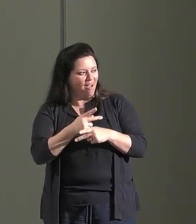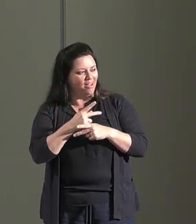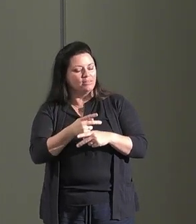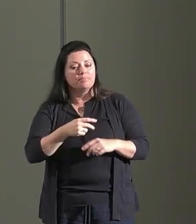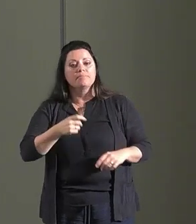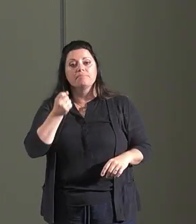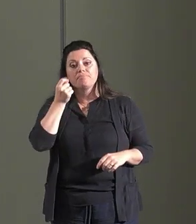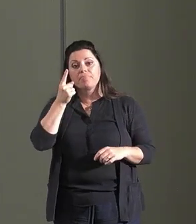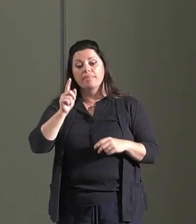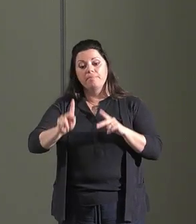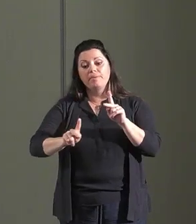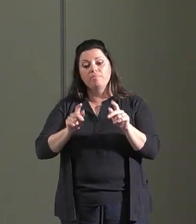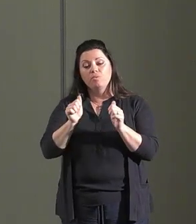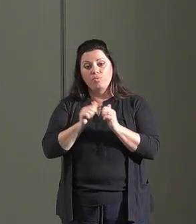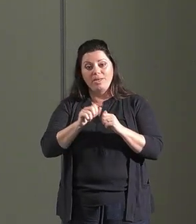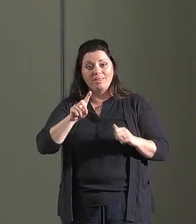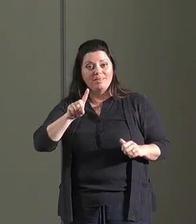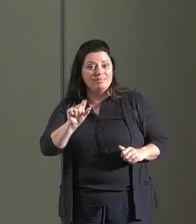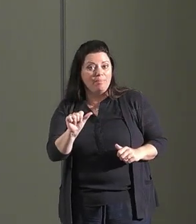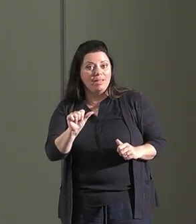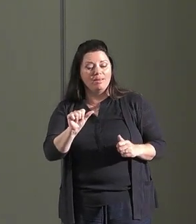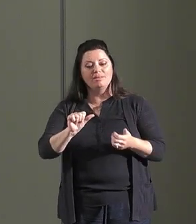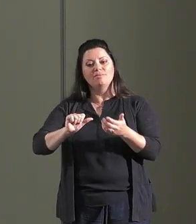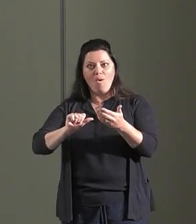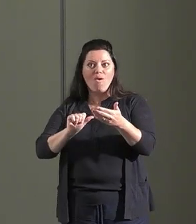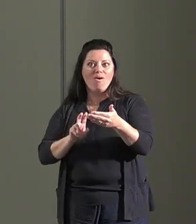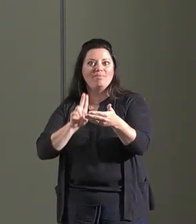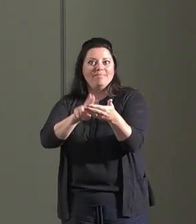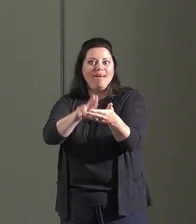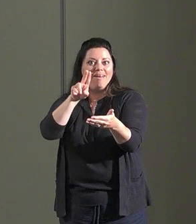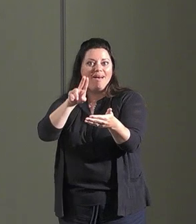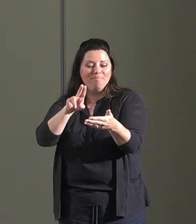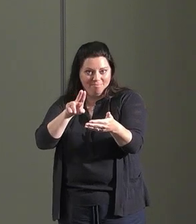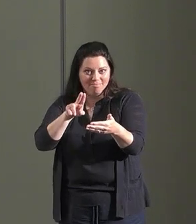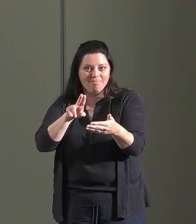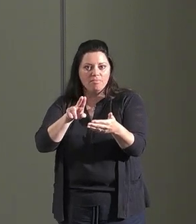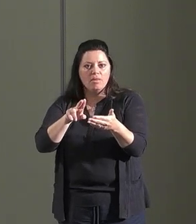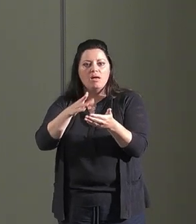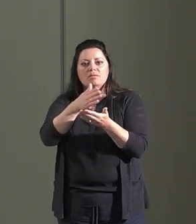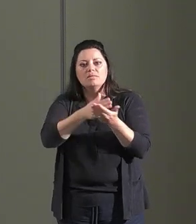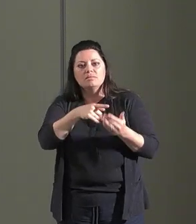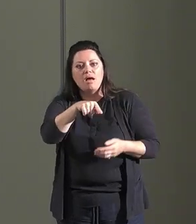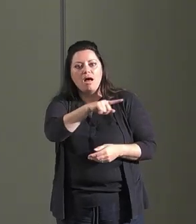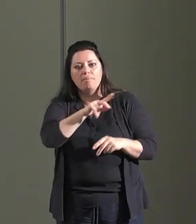people with disabilities sign-up for a lot of these, some people may not be able to